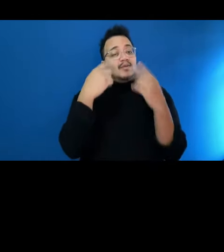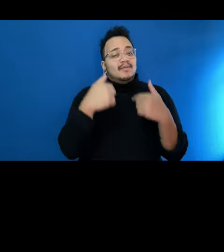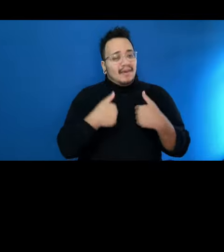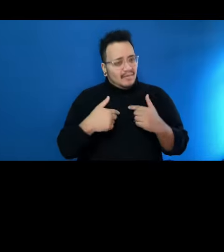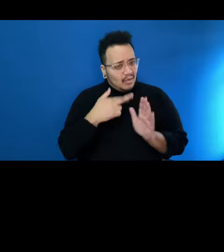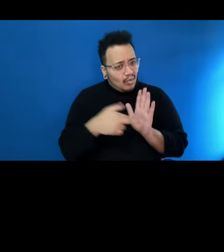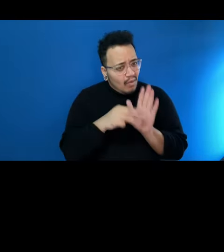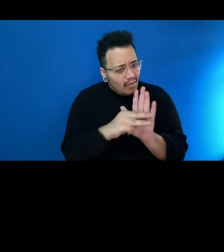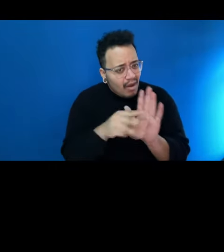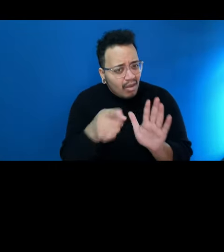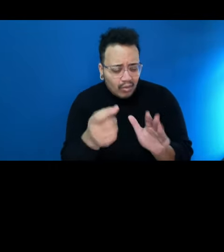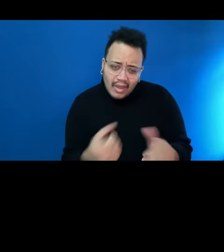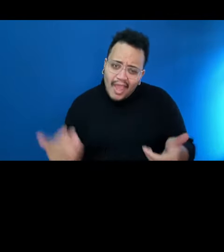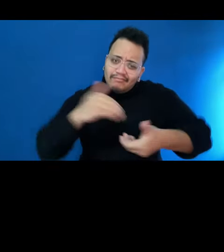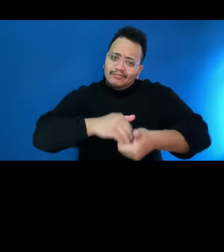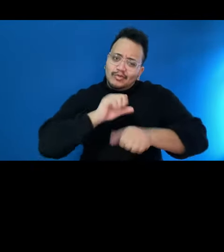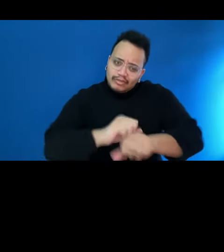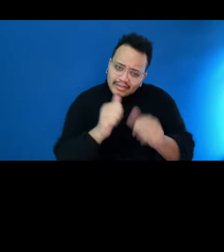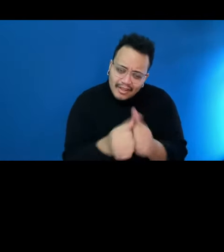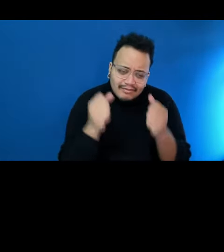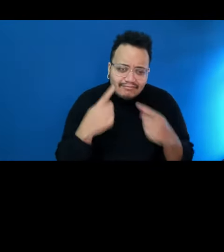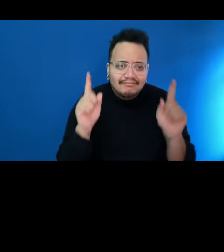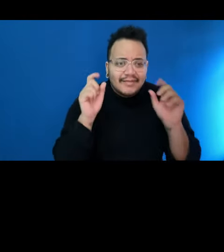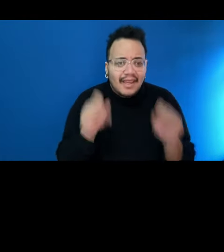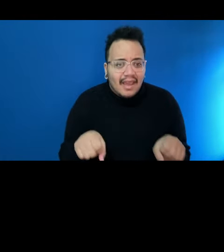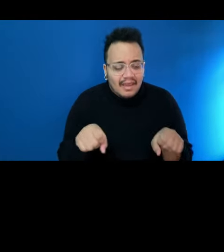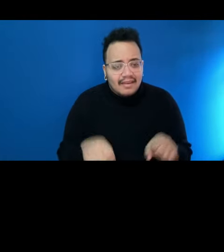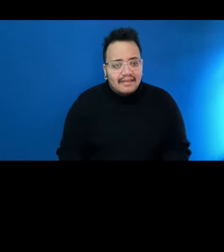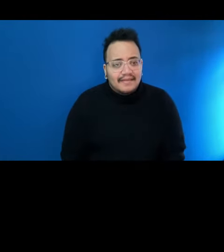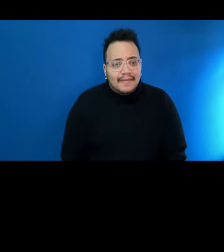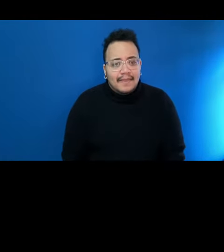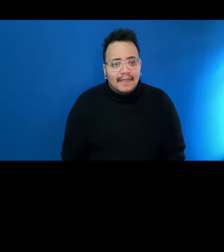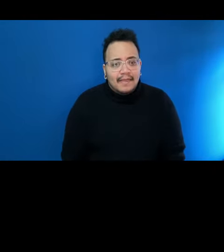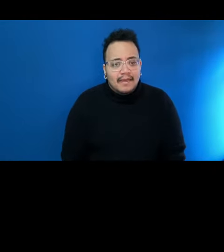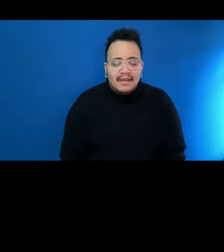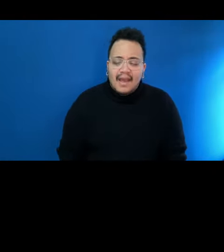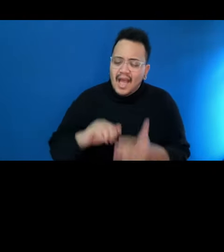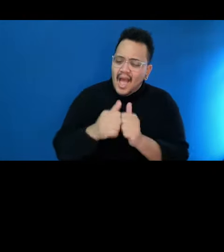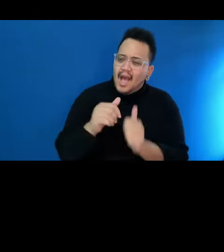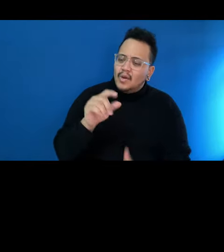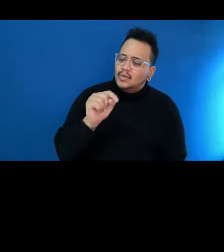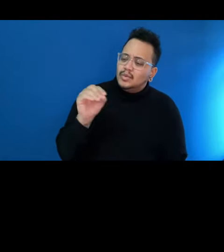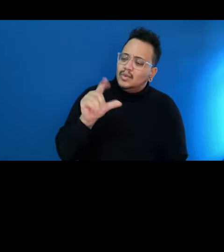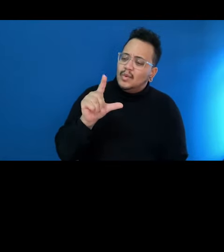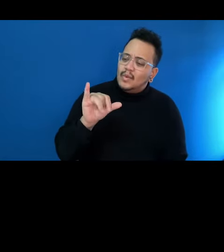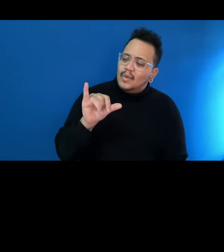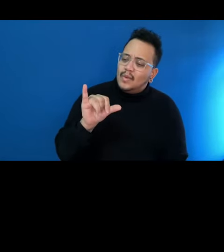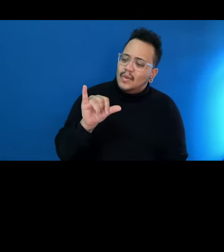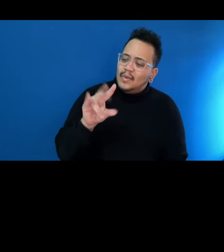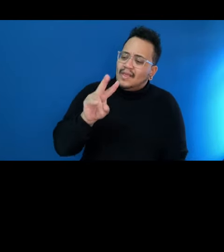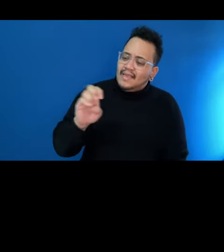We can accomplish this. Living well means living, not waiting for,